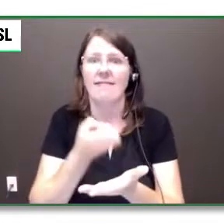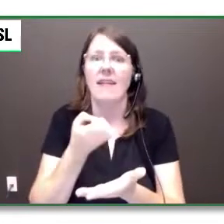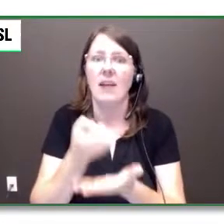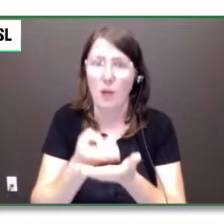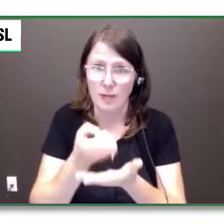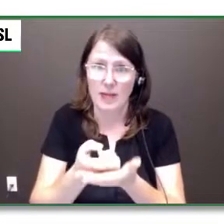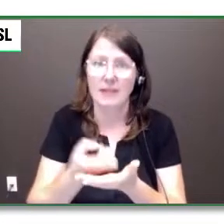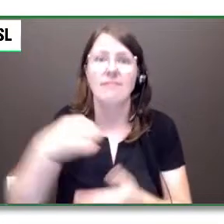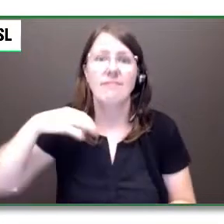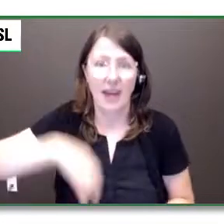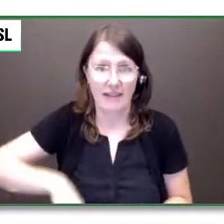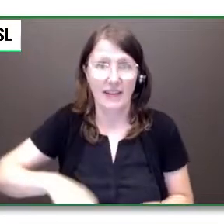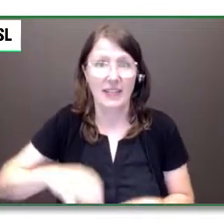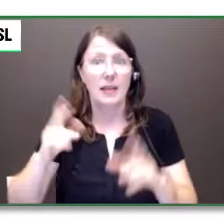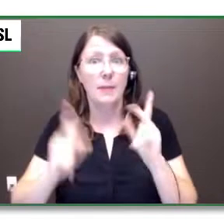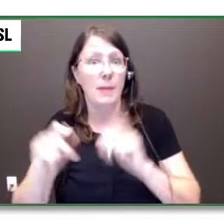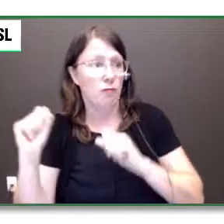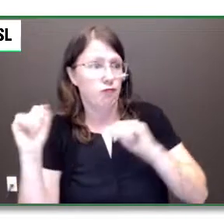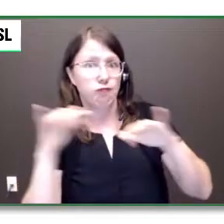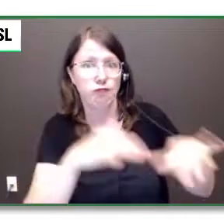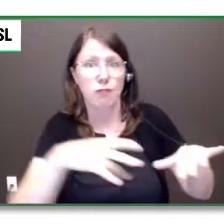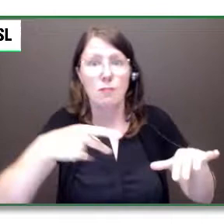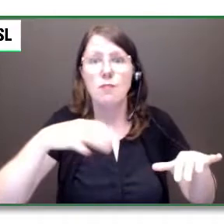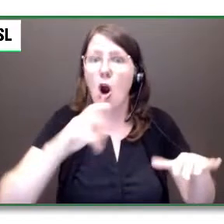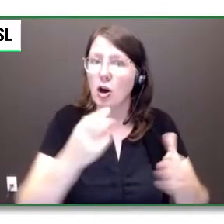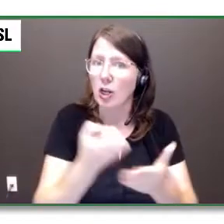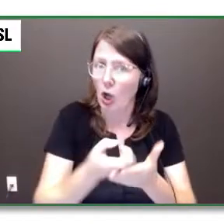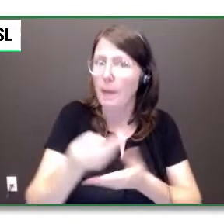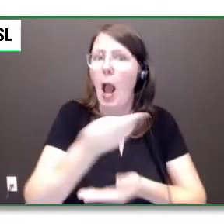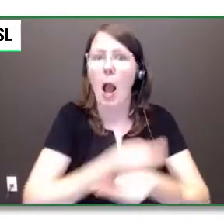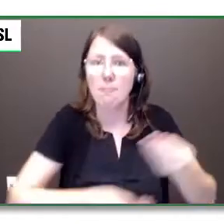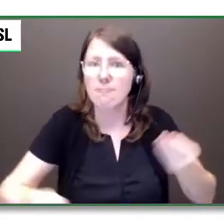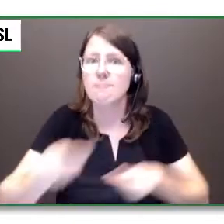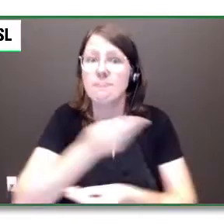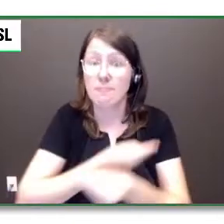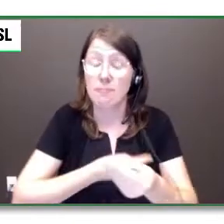really building on an equity principle. Next slide.